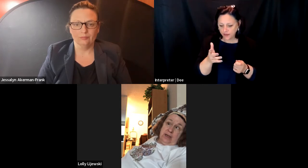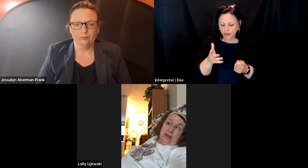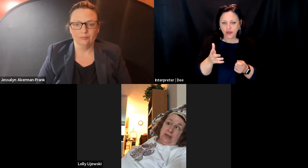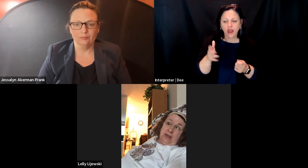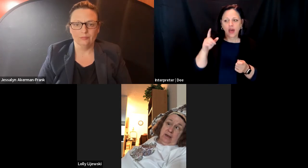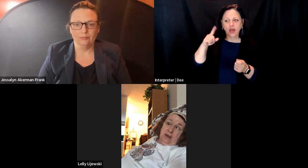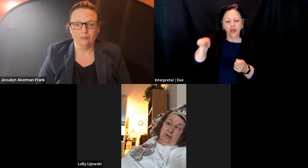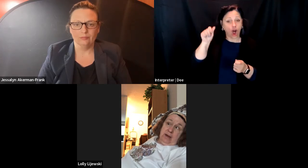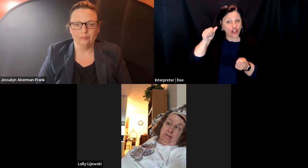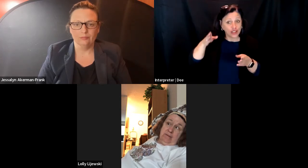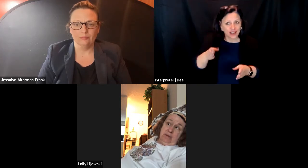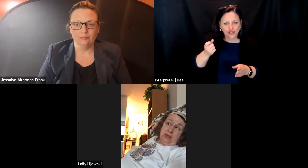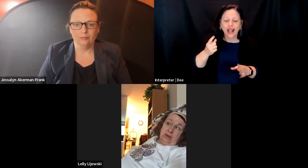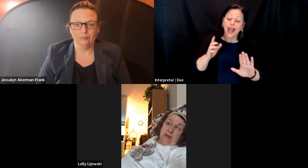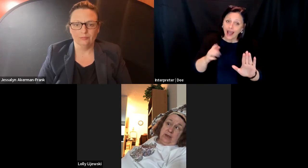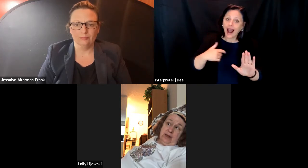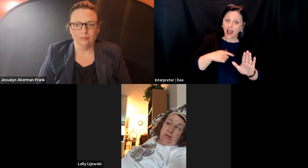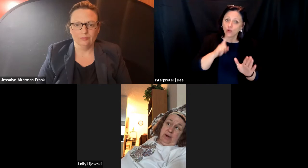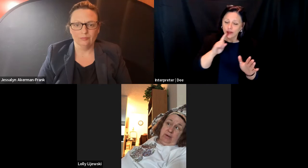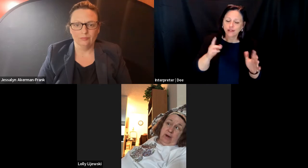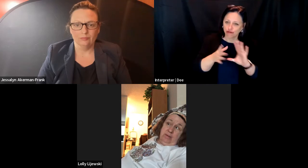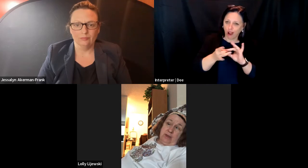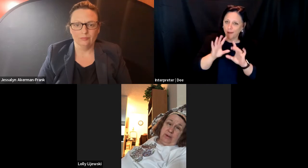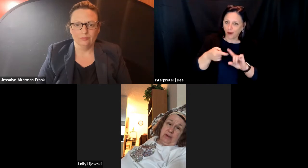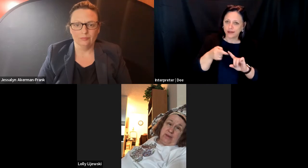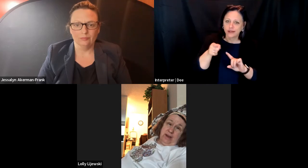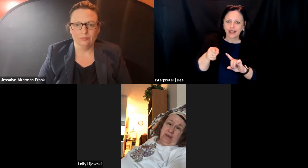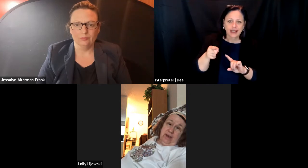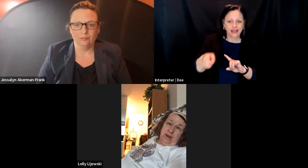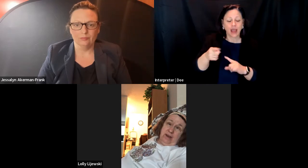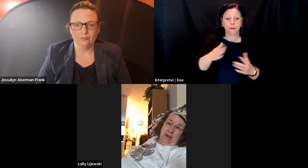But where I found a need is in he remembers it of audiology -- where I